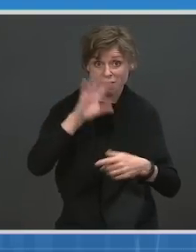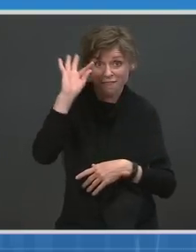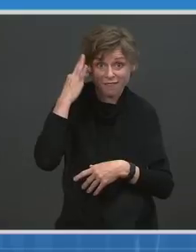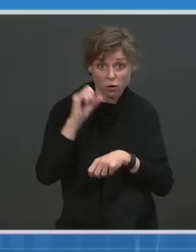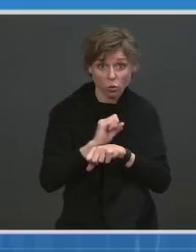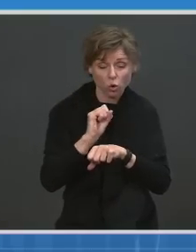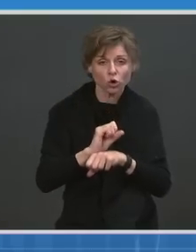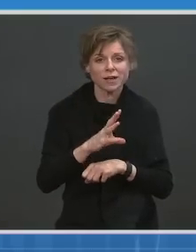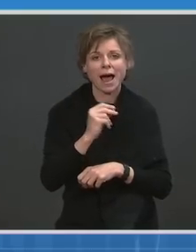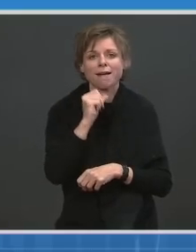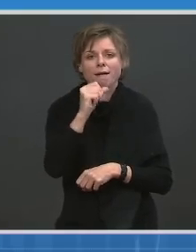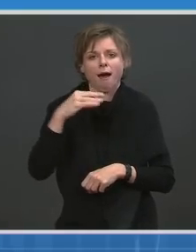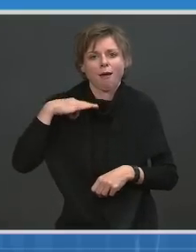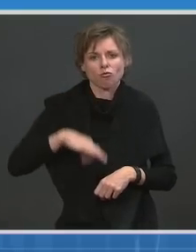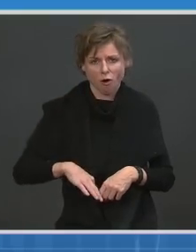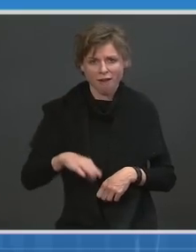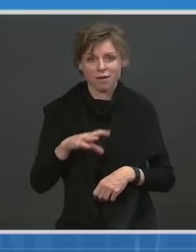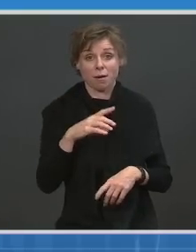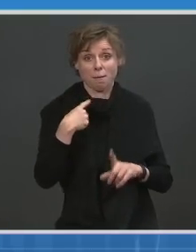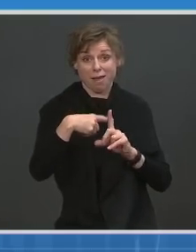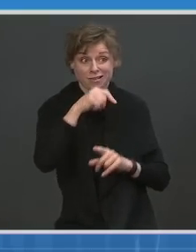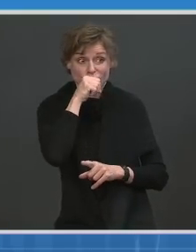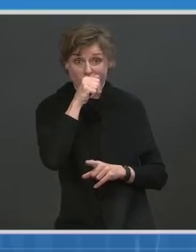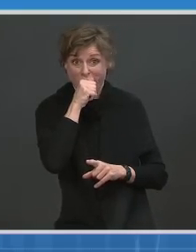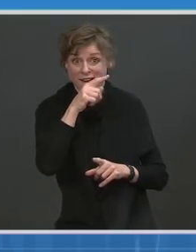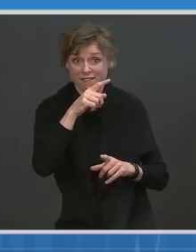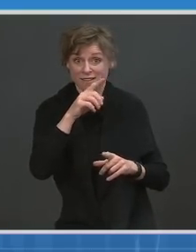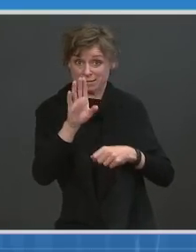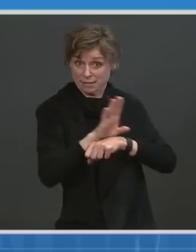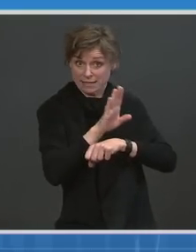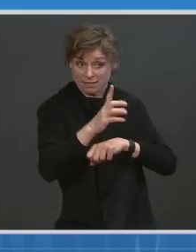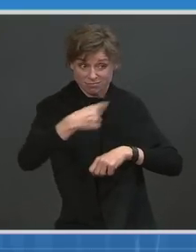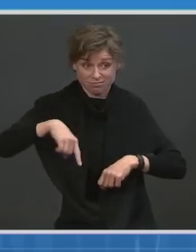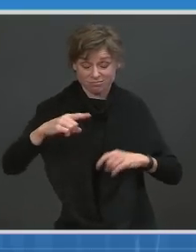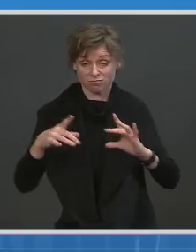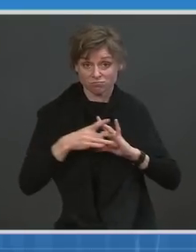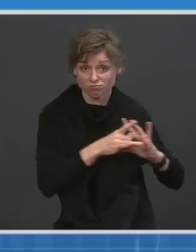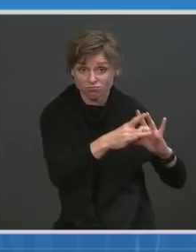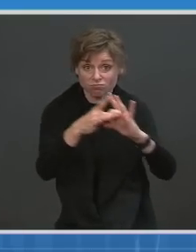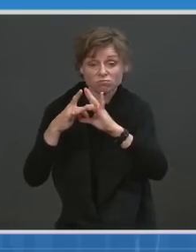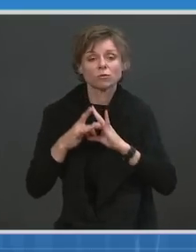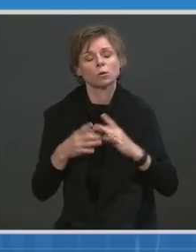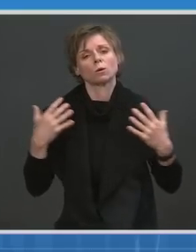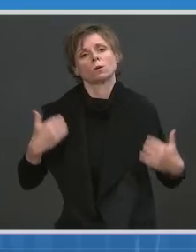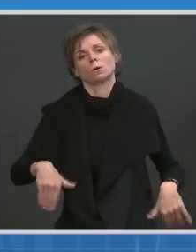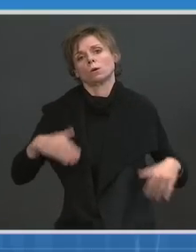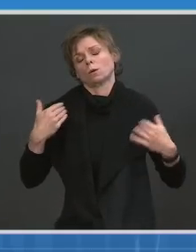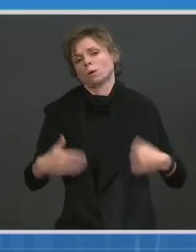and it is leading to significant progress. As you can see in our weekly vaccination progress report,